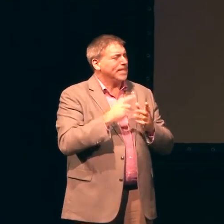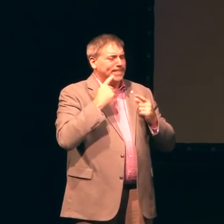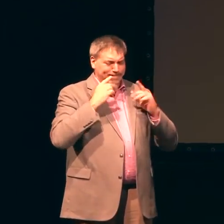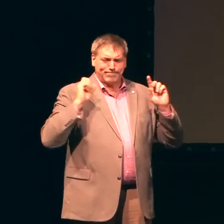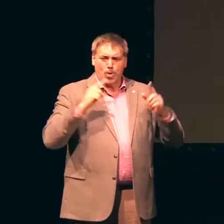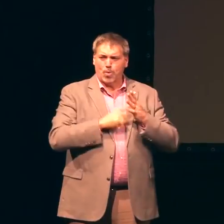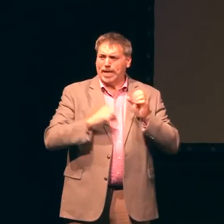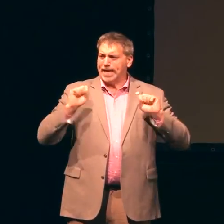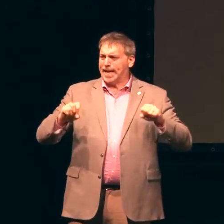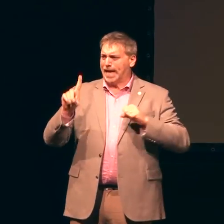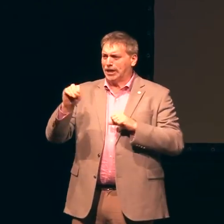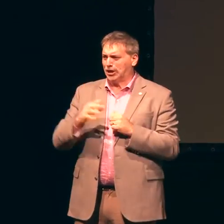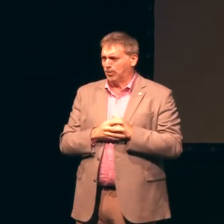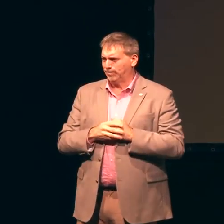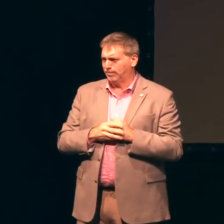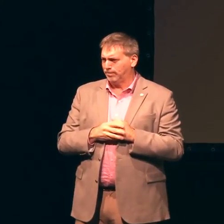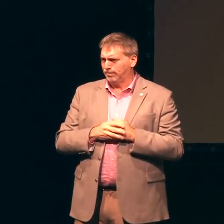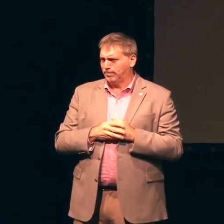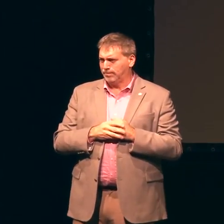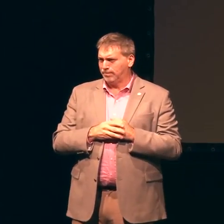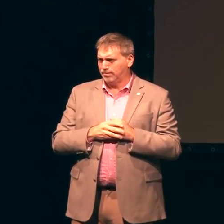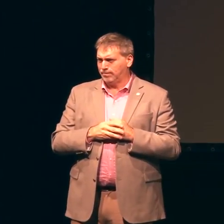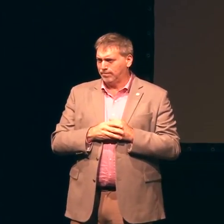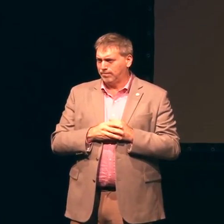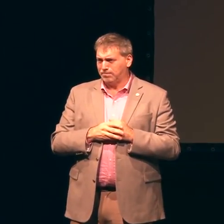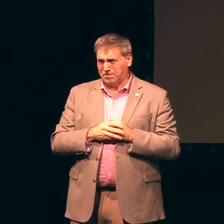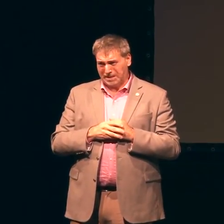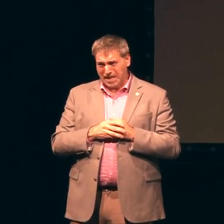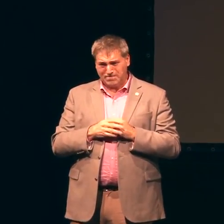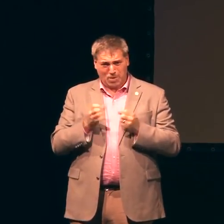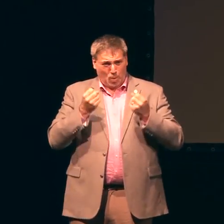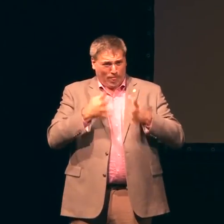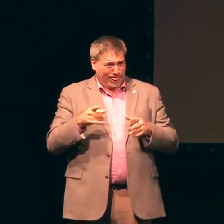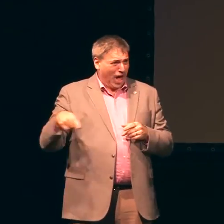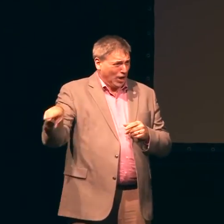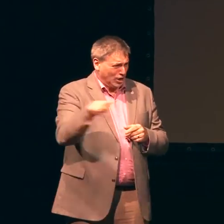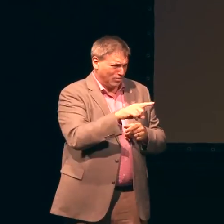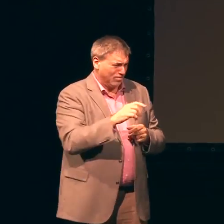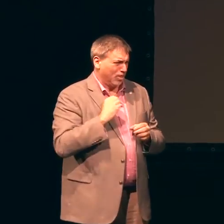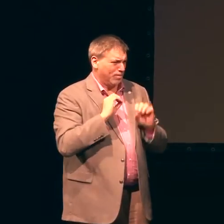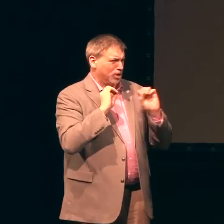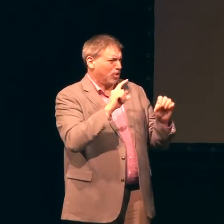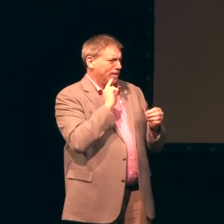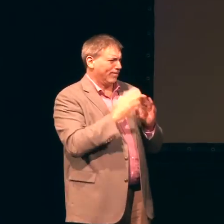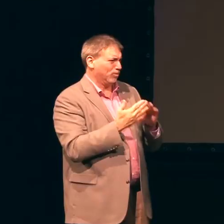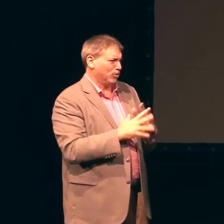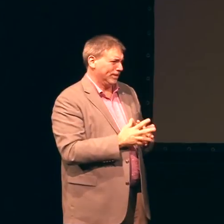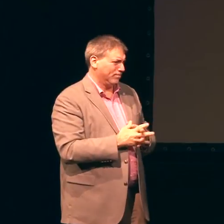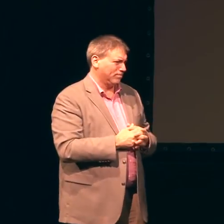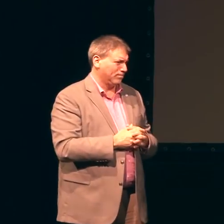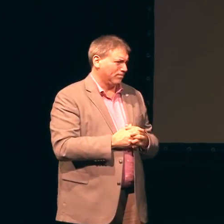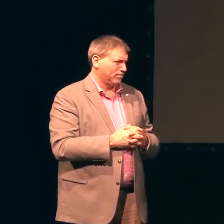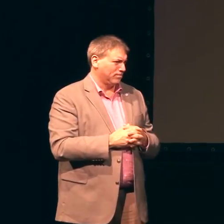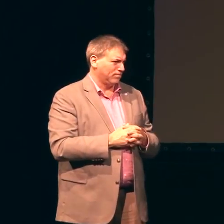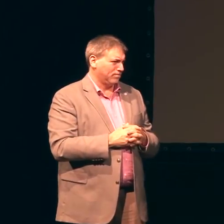We all have to get up every morning and say, what can I do. Without you, there is no Deaf